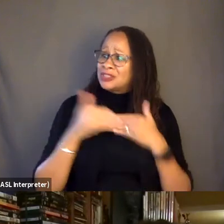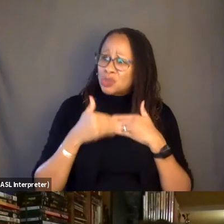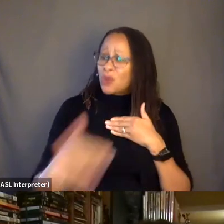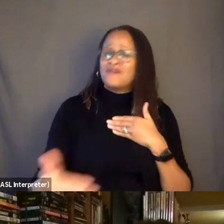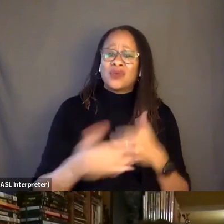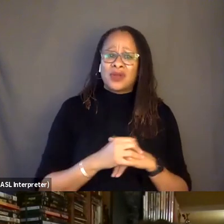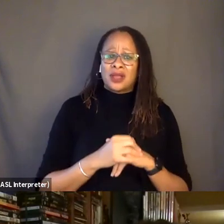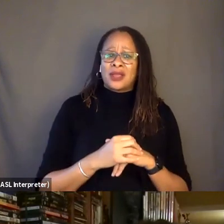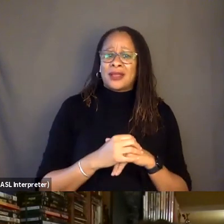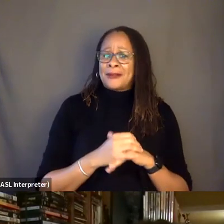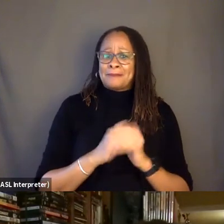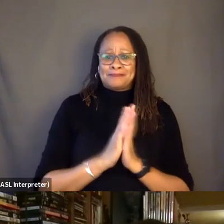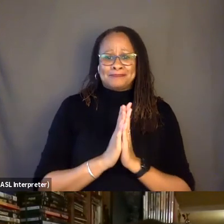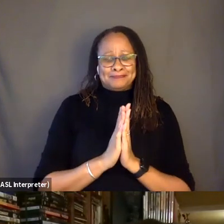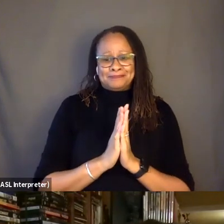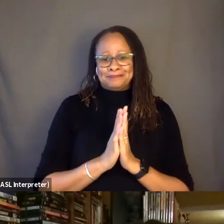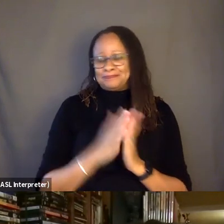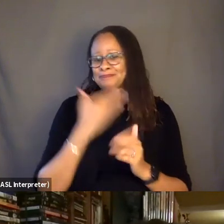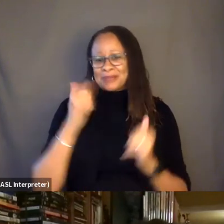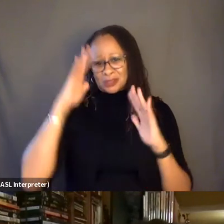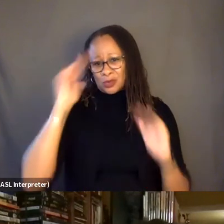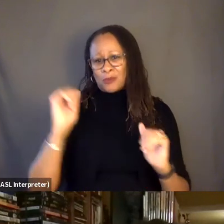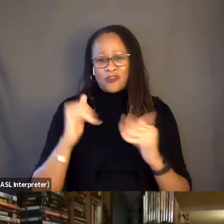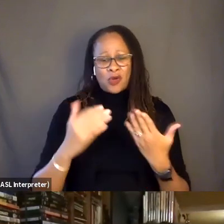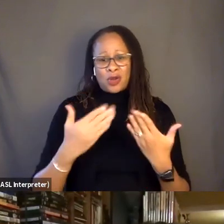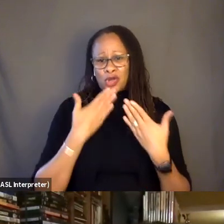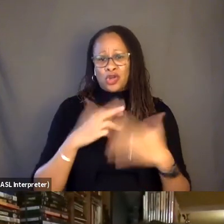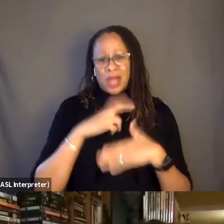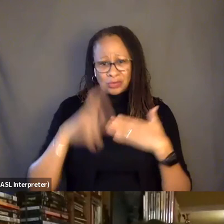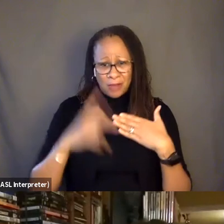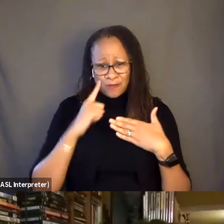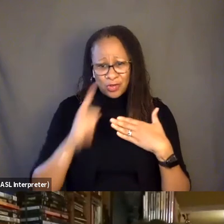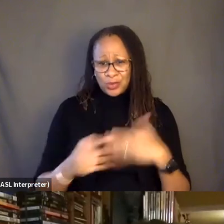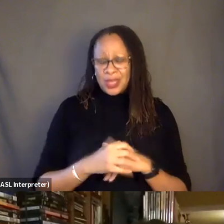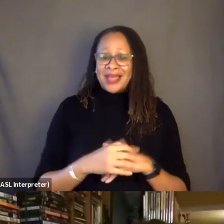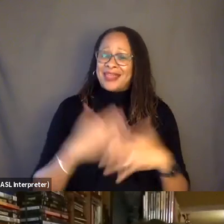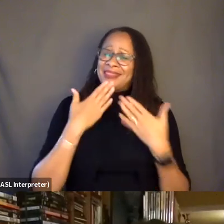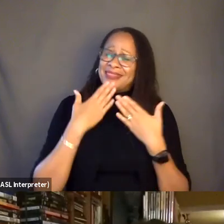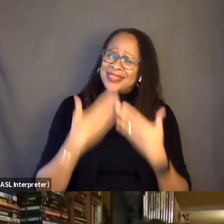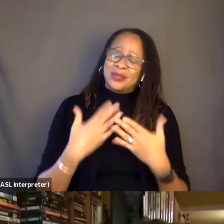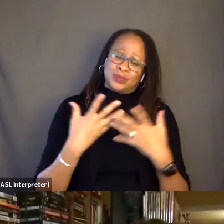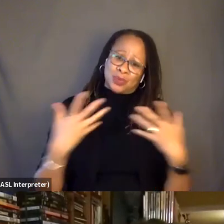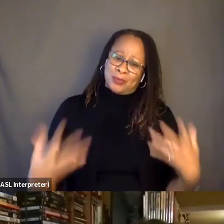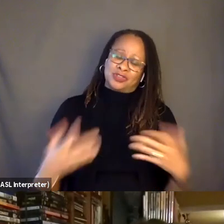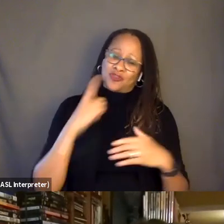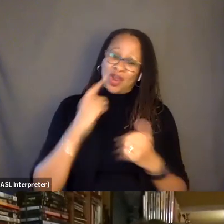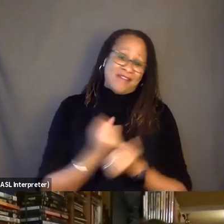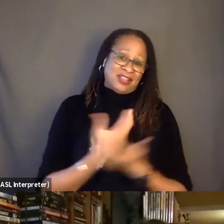Our best hope for a good outcome for you. And thank you so much for everything that you do,